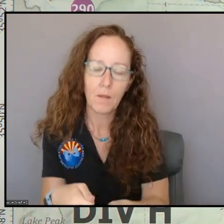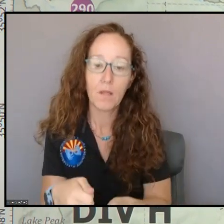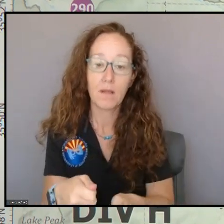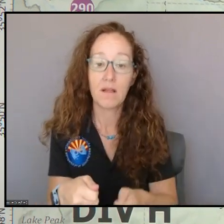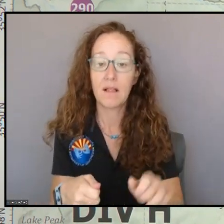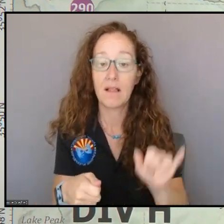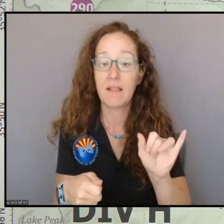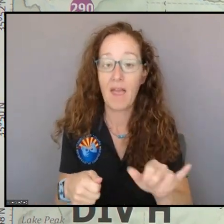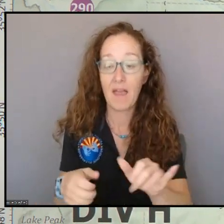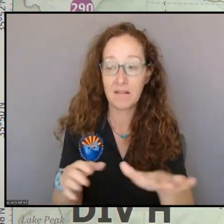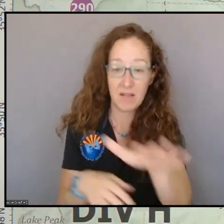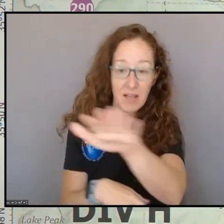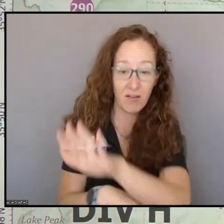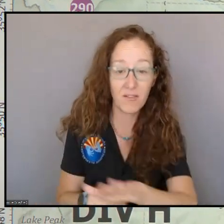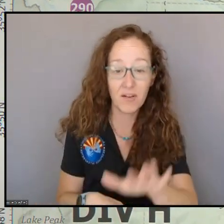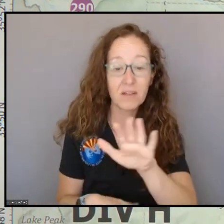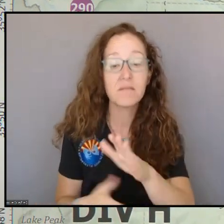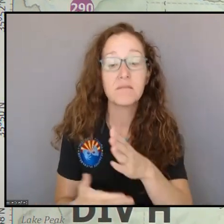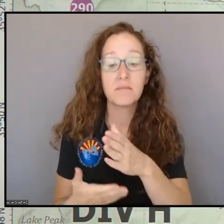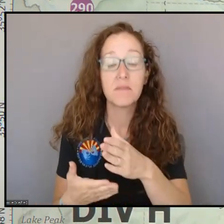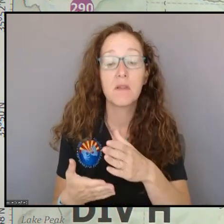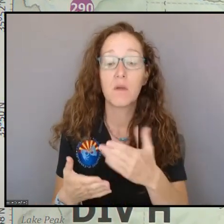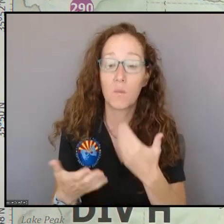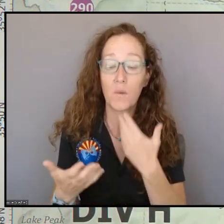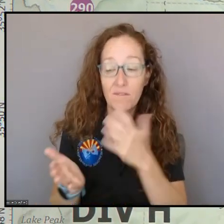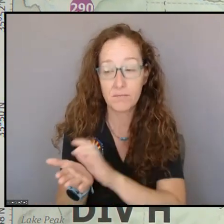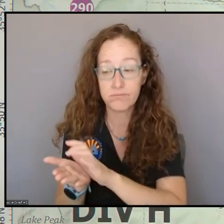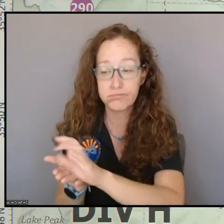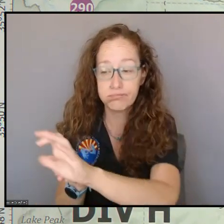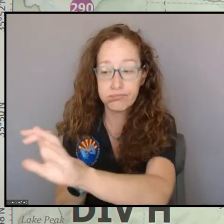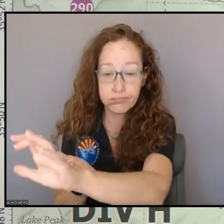So those folks are up there gearing up to put in